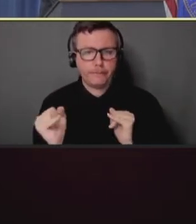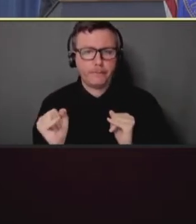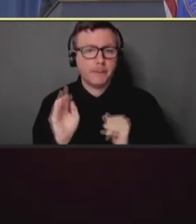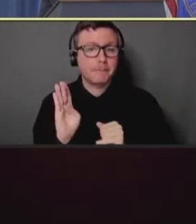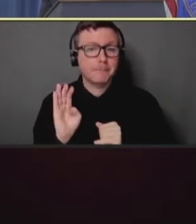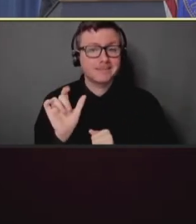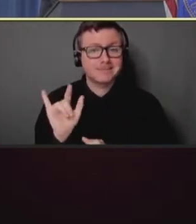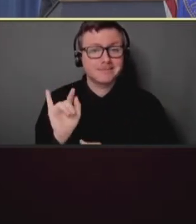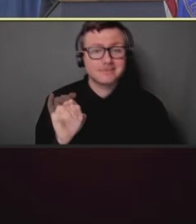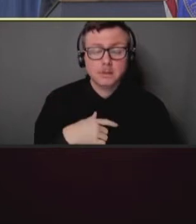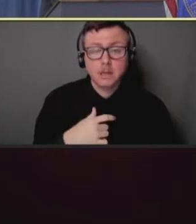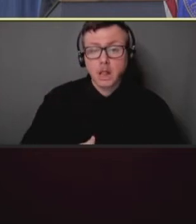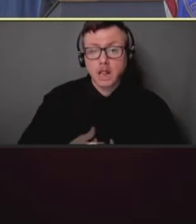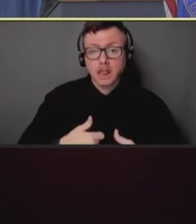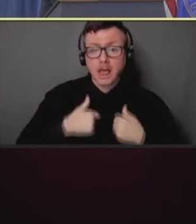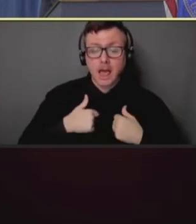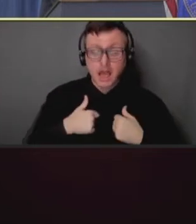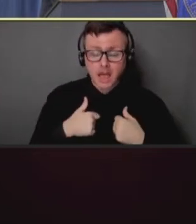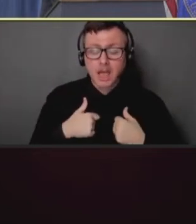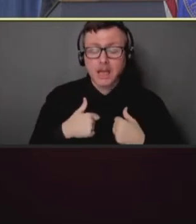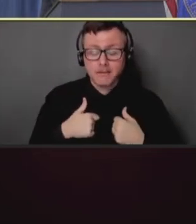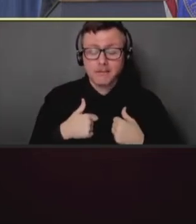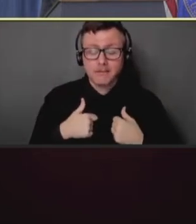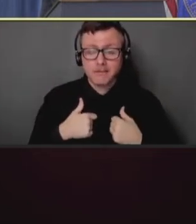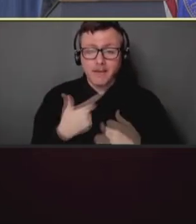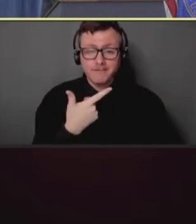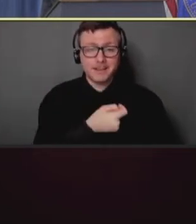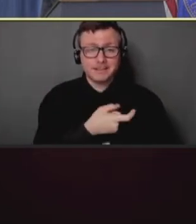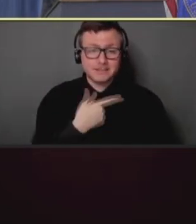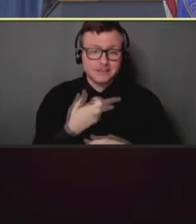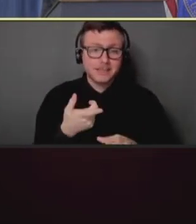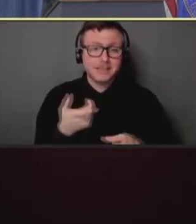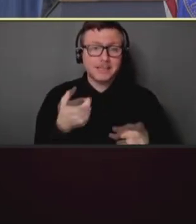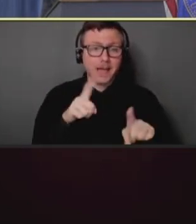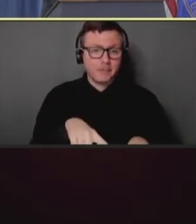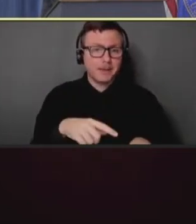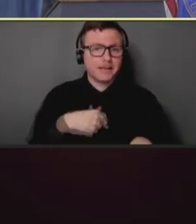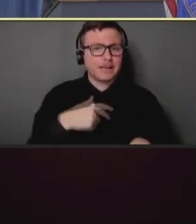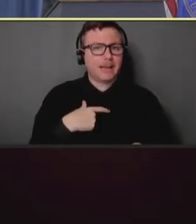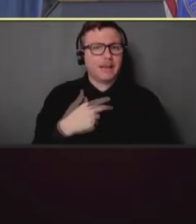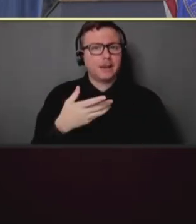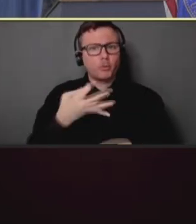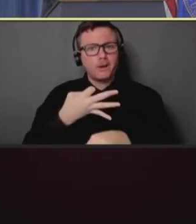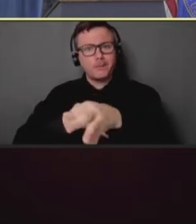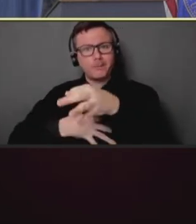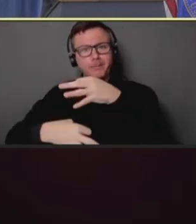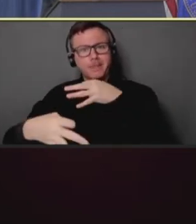The live vaccine came in and replaced the inactivated vaccine in this country, that